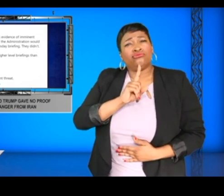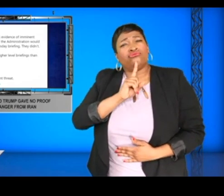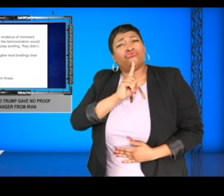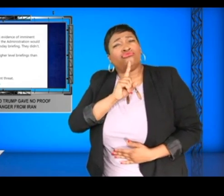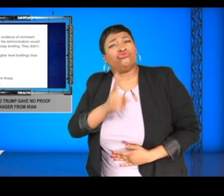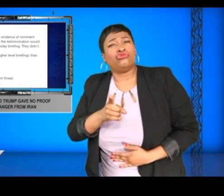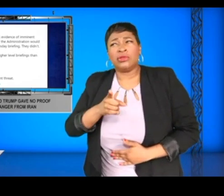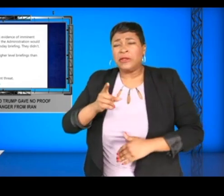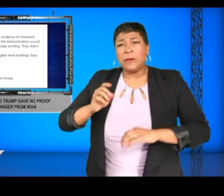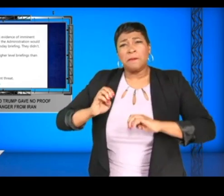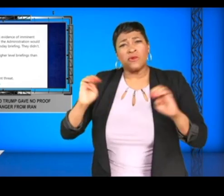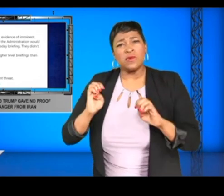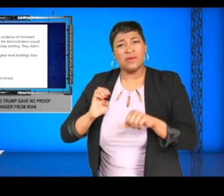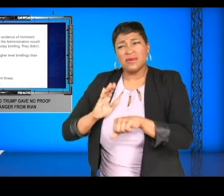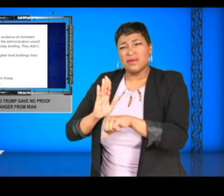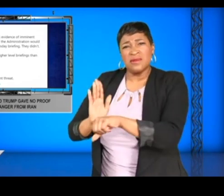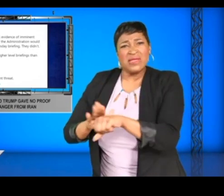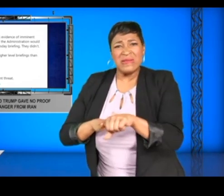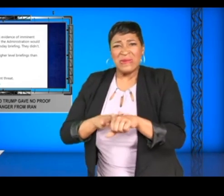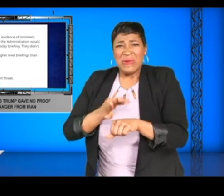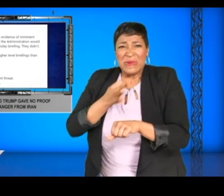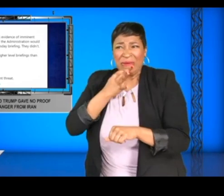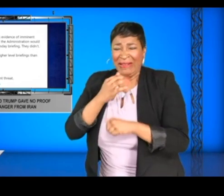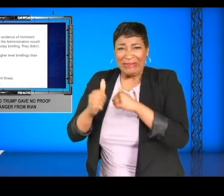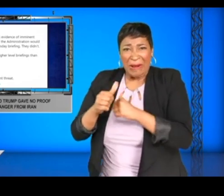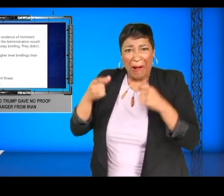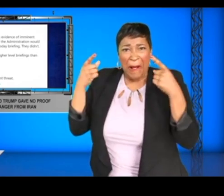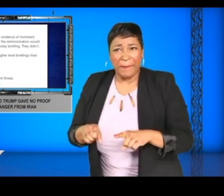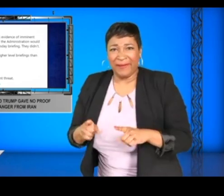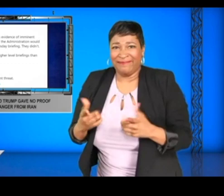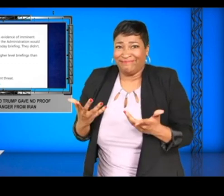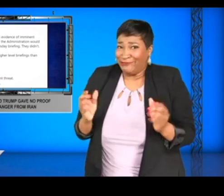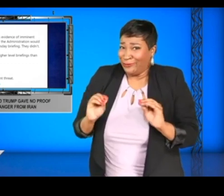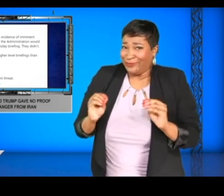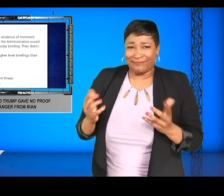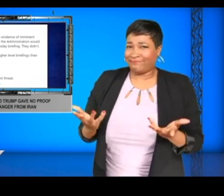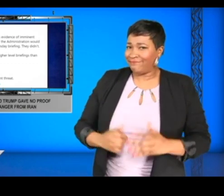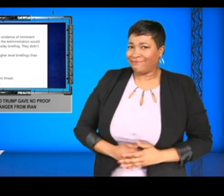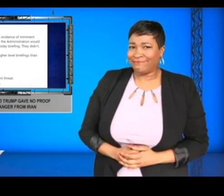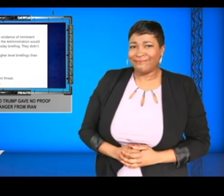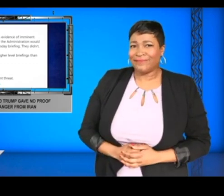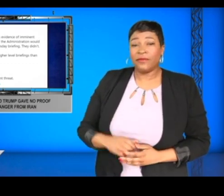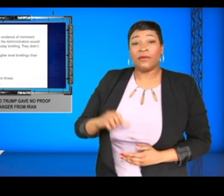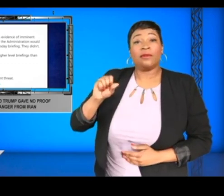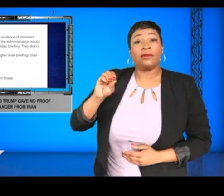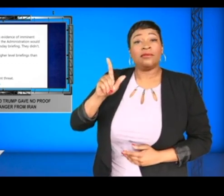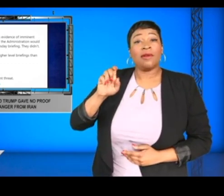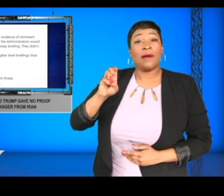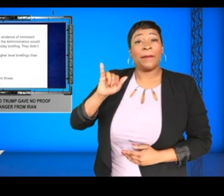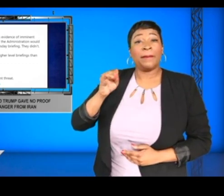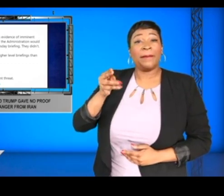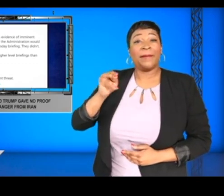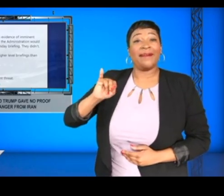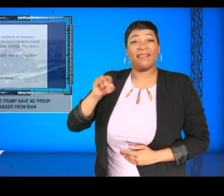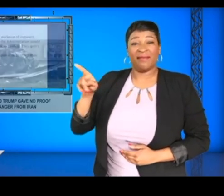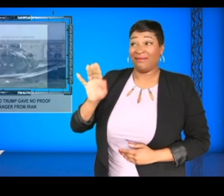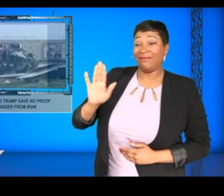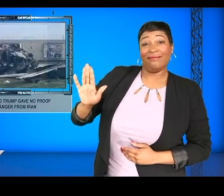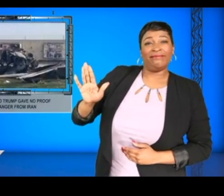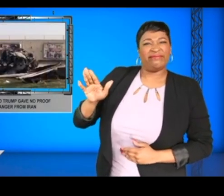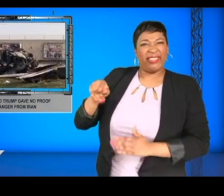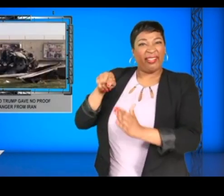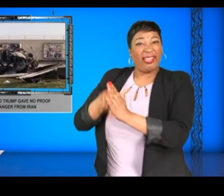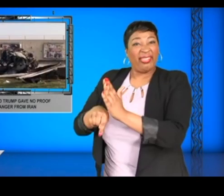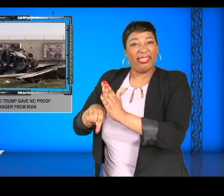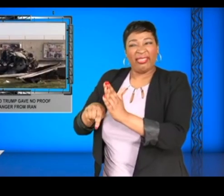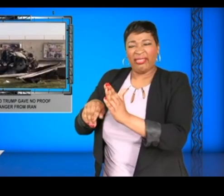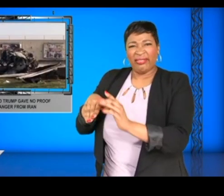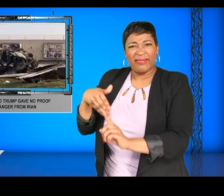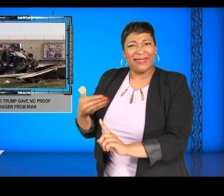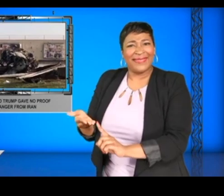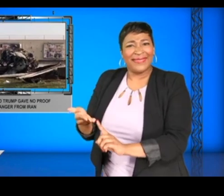The killing of Soleimani led to a deadly domino